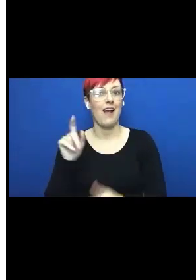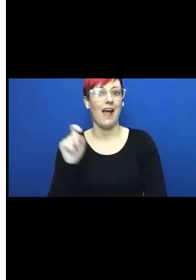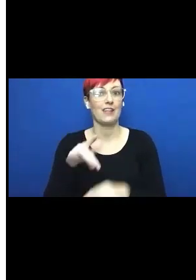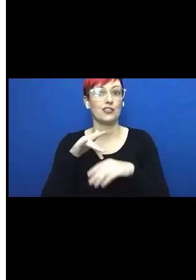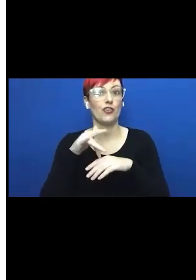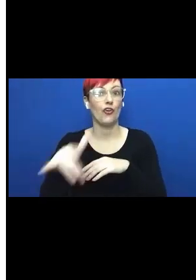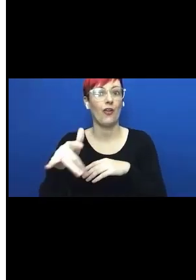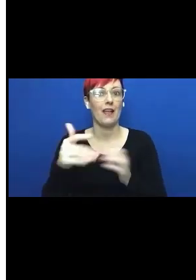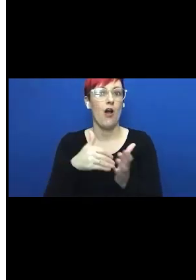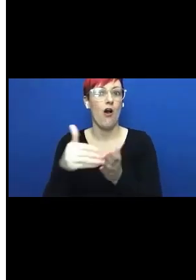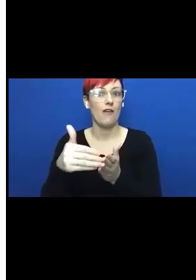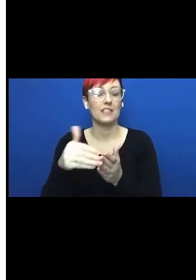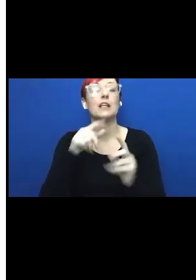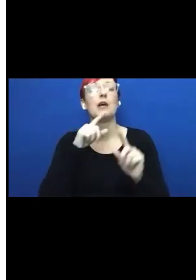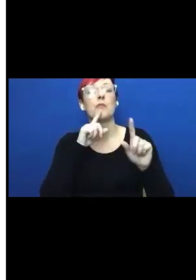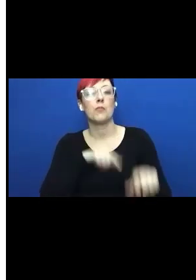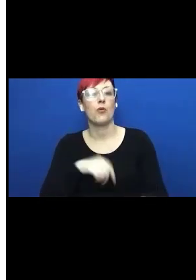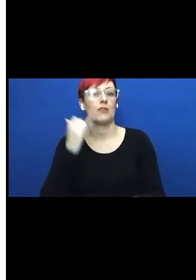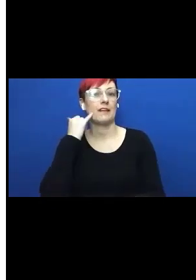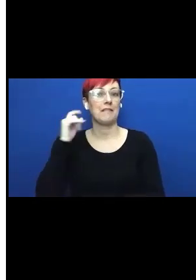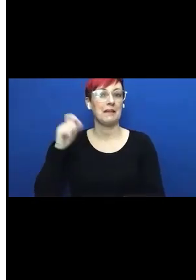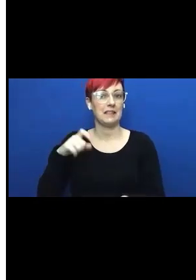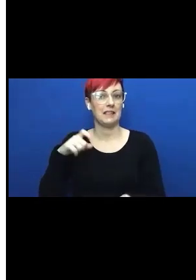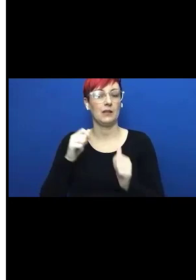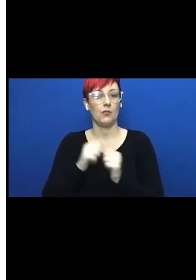and report as needed on a consistent basis.